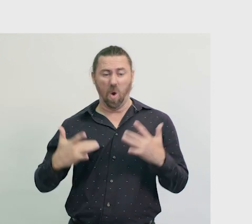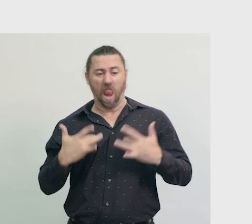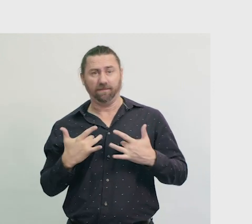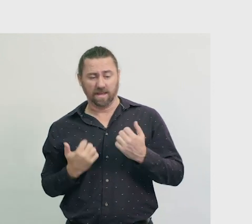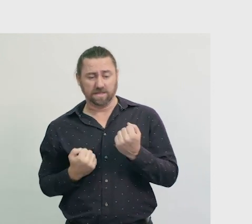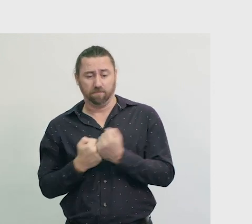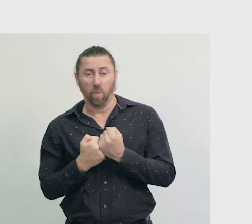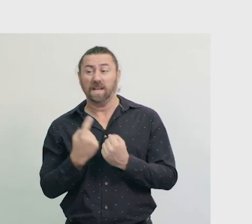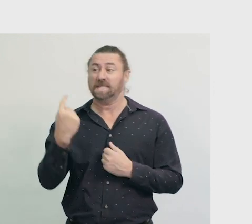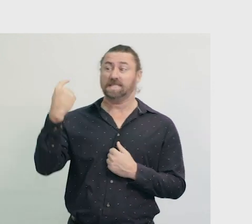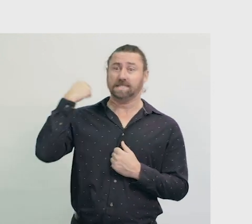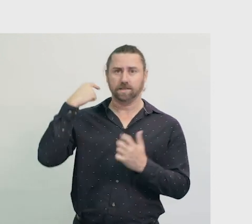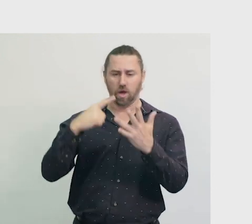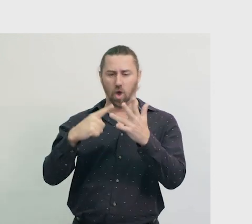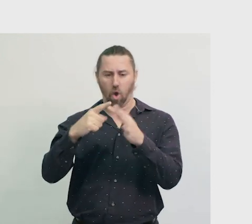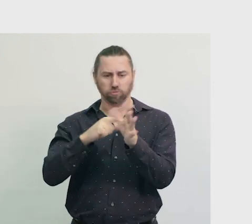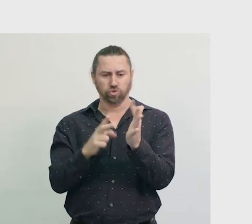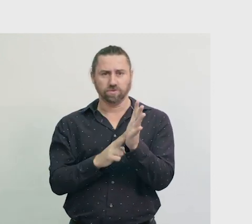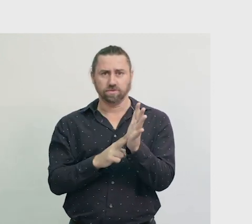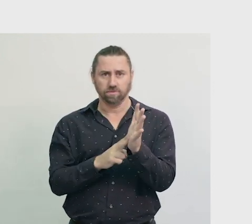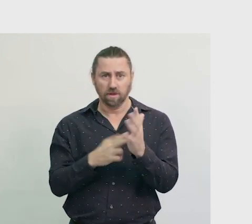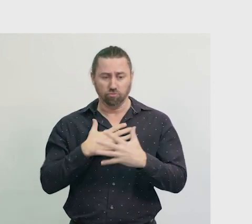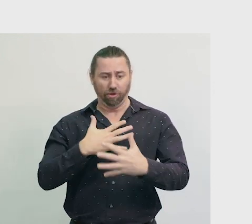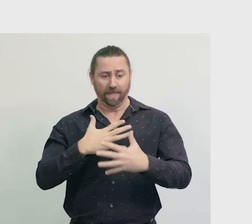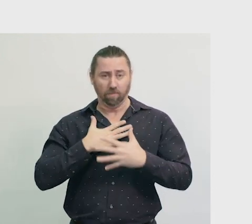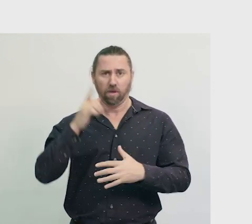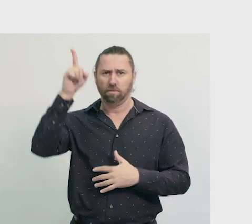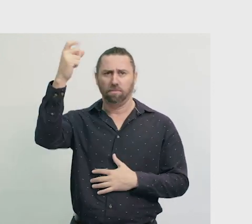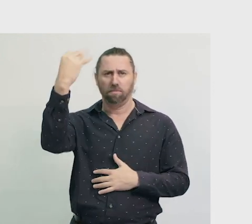It contained oxygen for them to breathe, because there is no oxygen on the Moon,